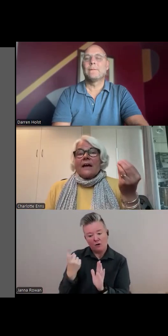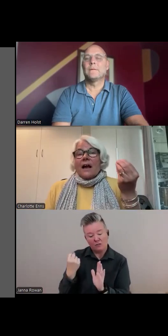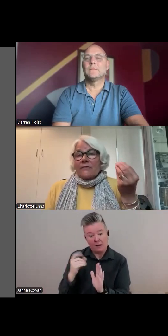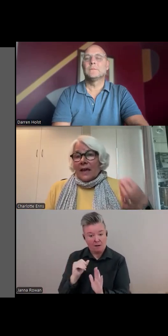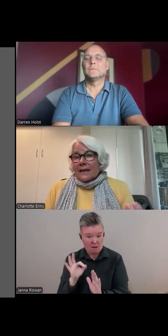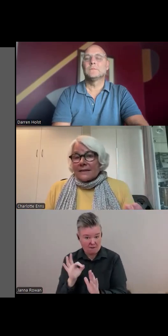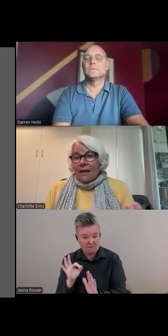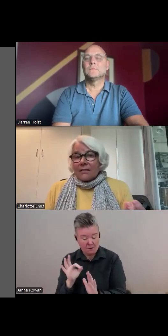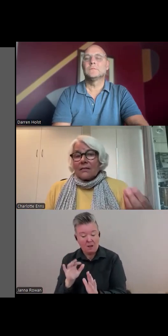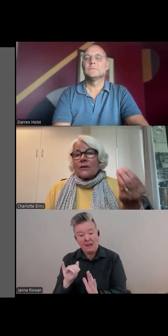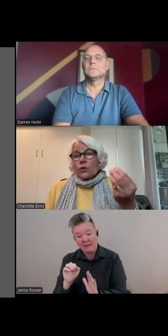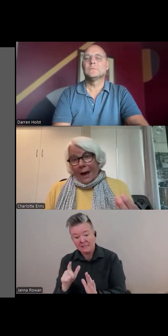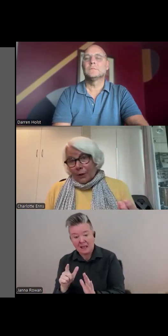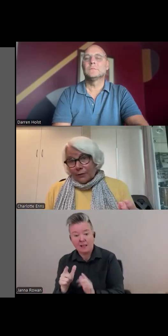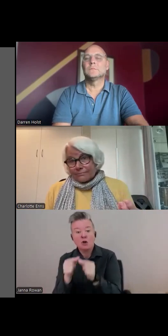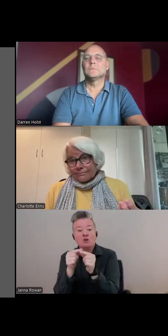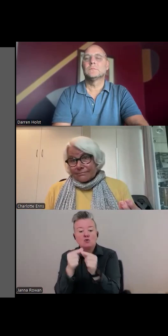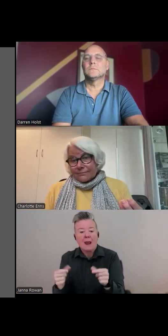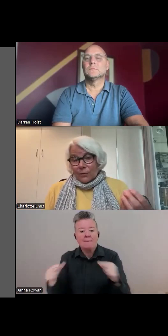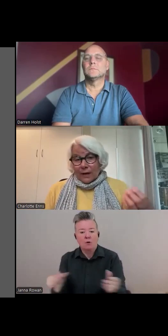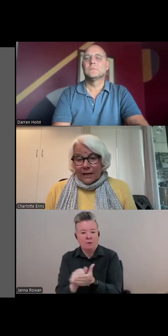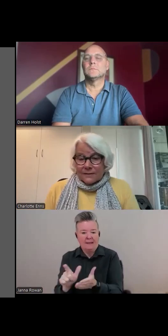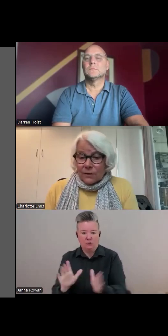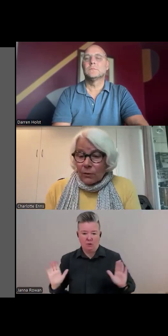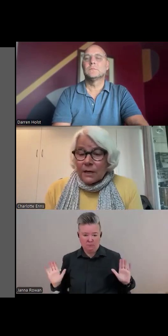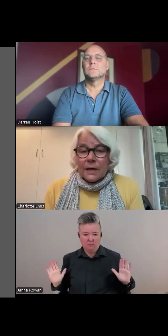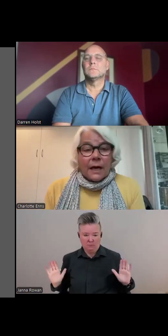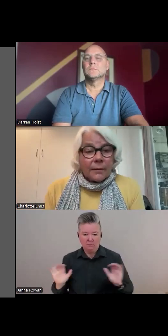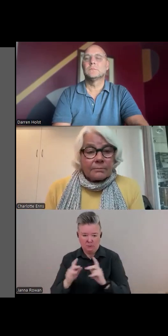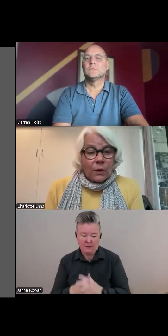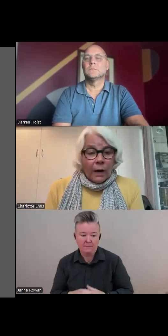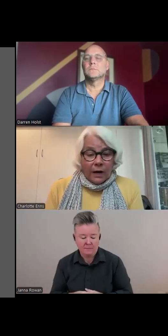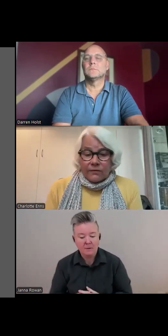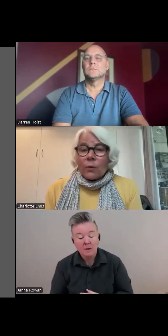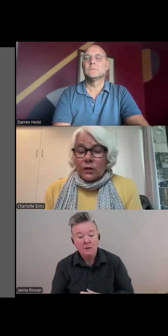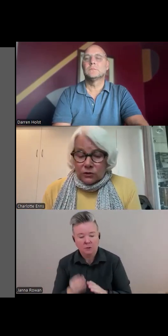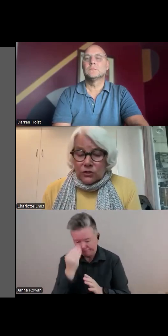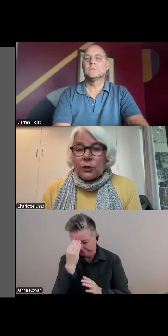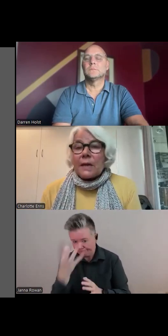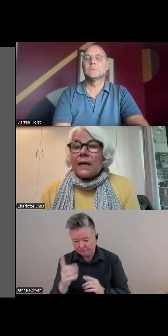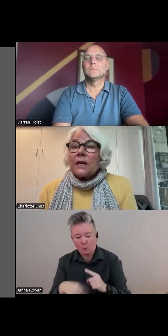of ASL grammar. Okay. So, be aware of that when you're determining